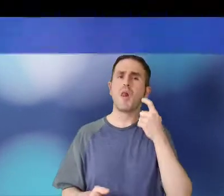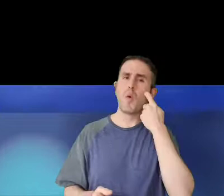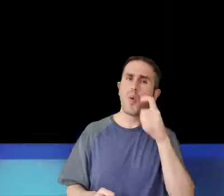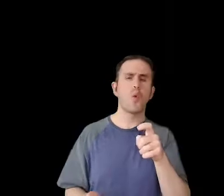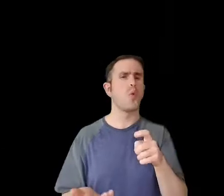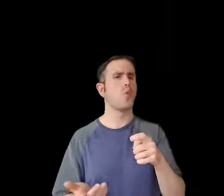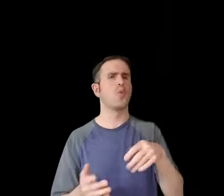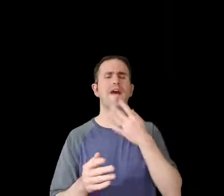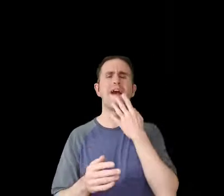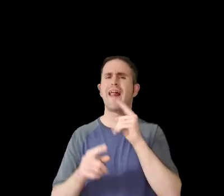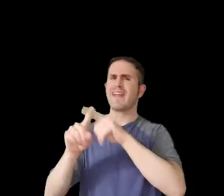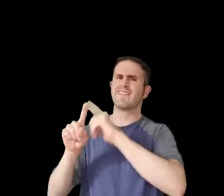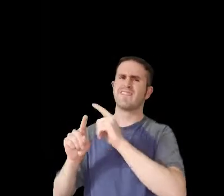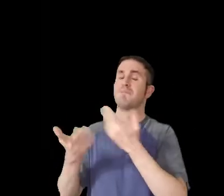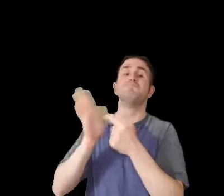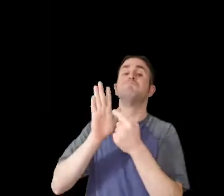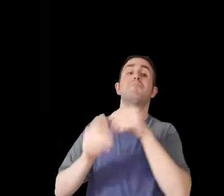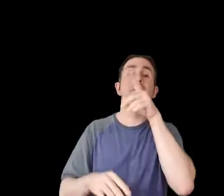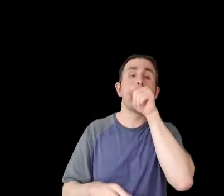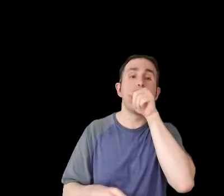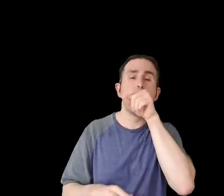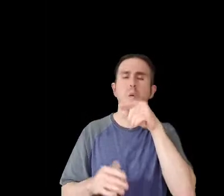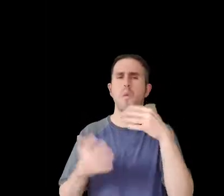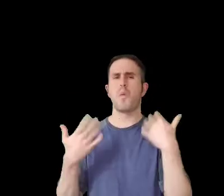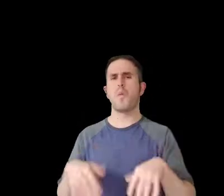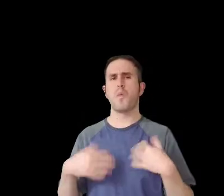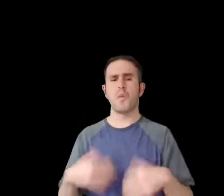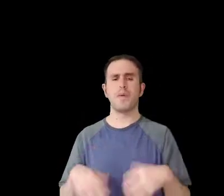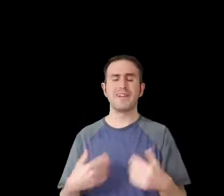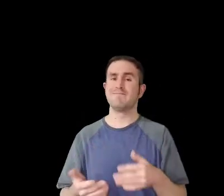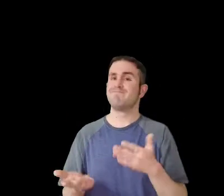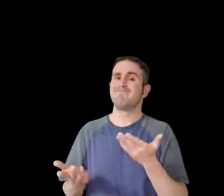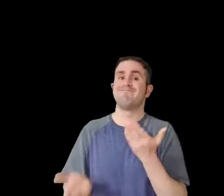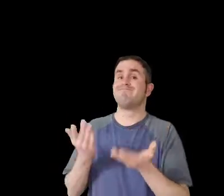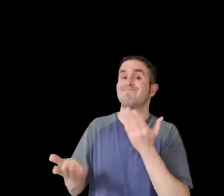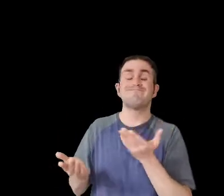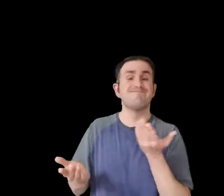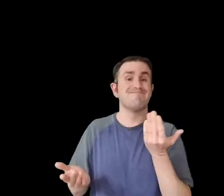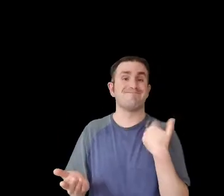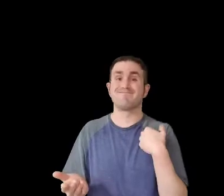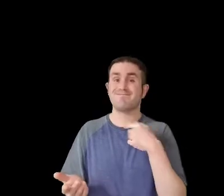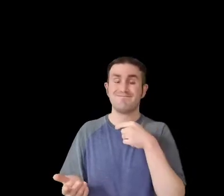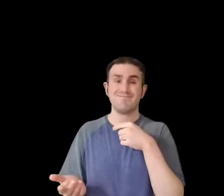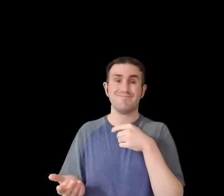the different color schemes that are there, like on birds! Uh... maybe it's a um... maybe,